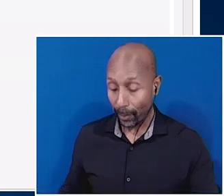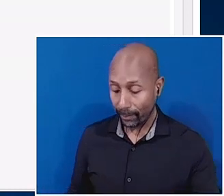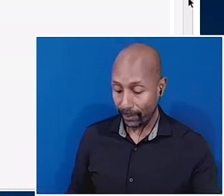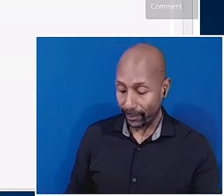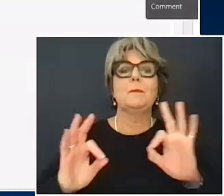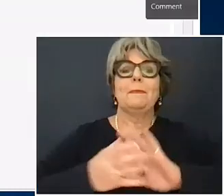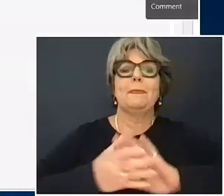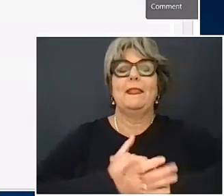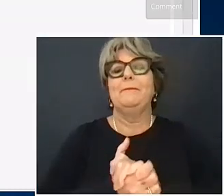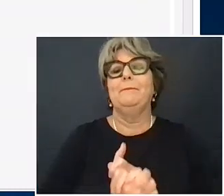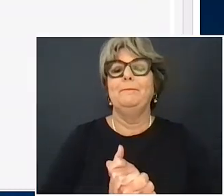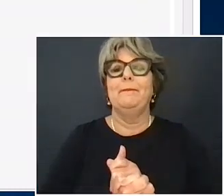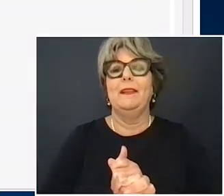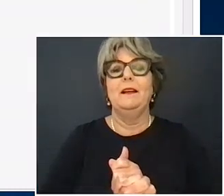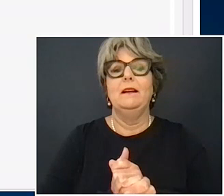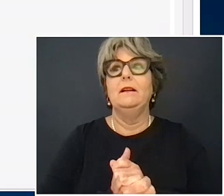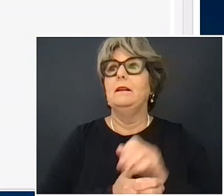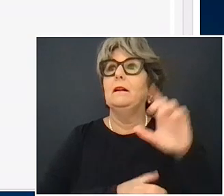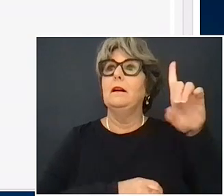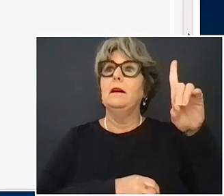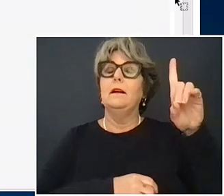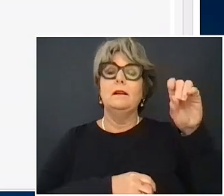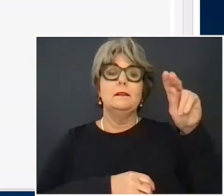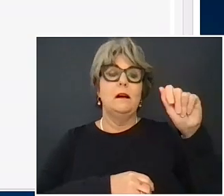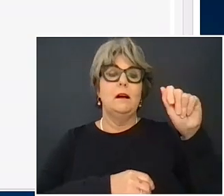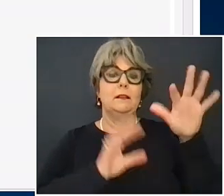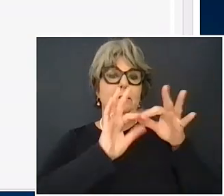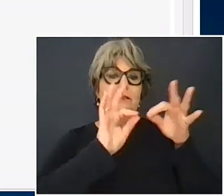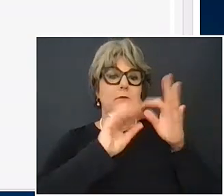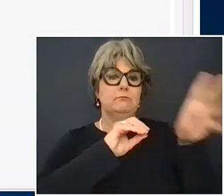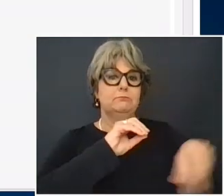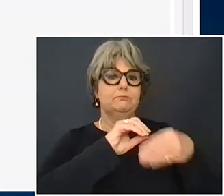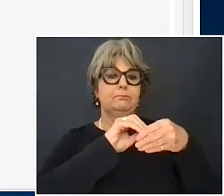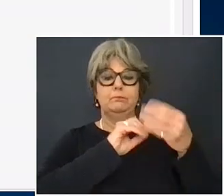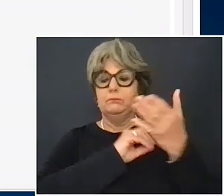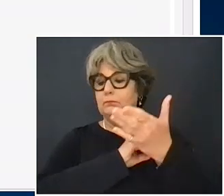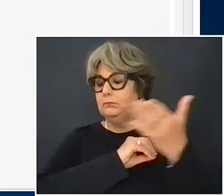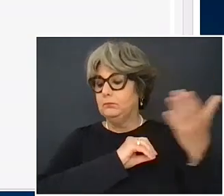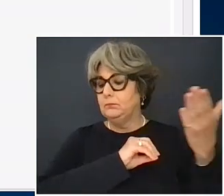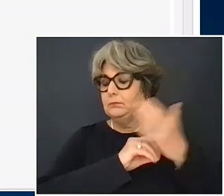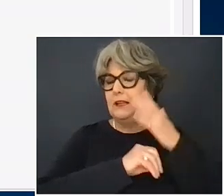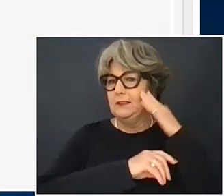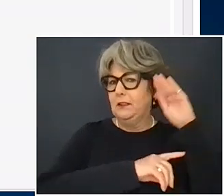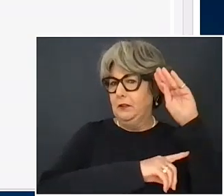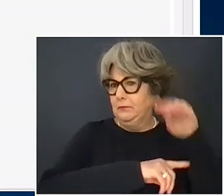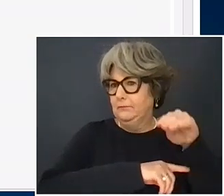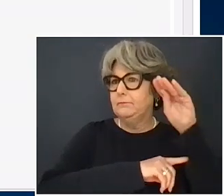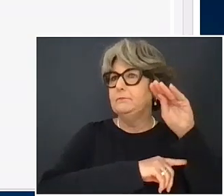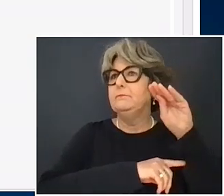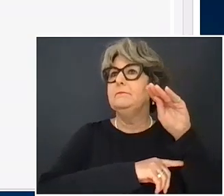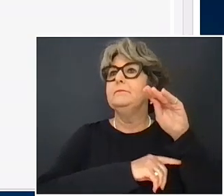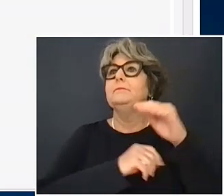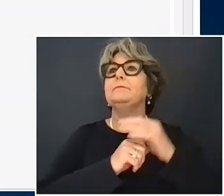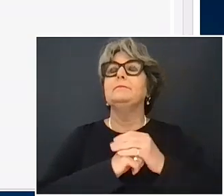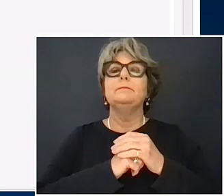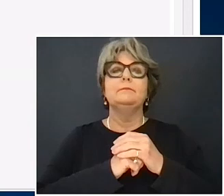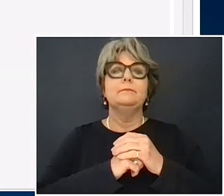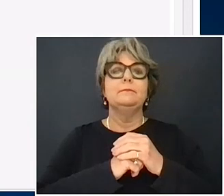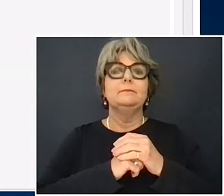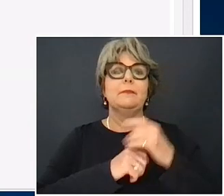Donna do you have anything to add there? I saw you shake your head or something. No. I was just looking at negative action